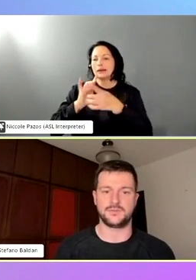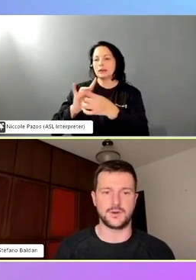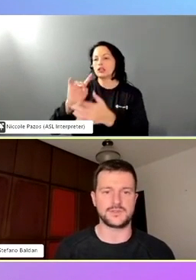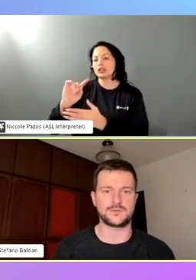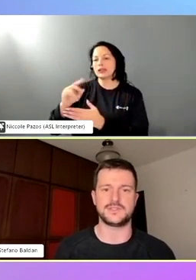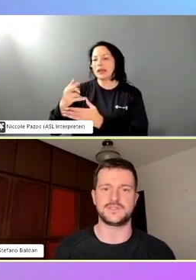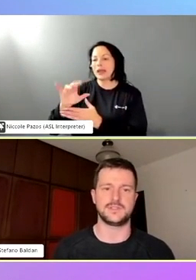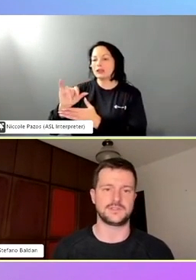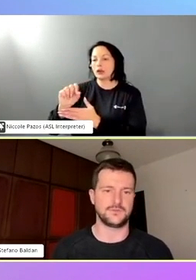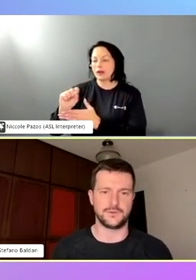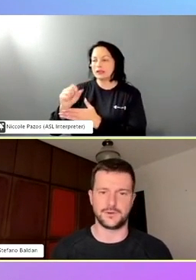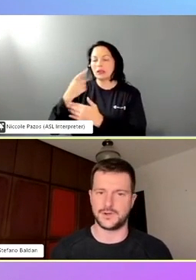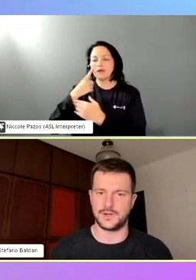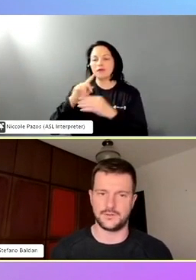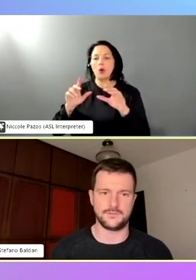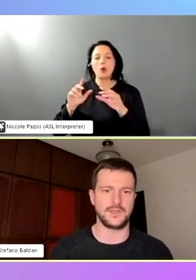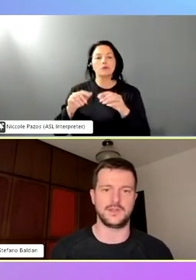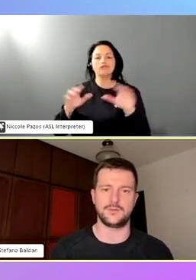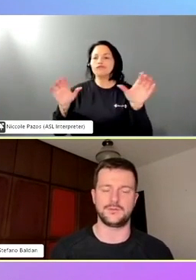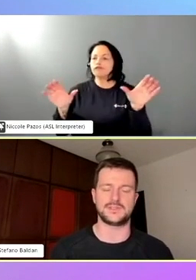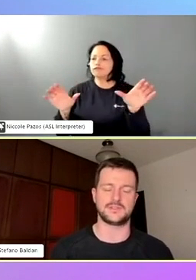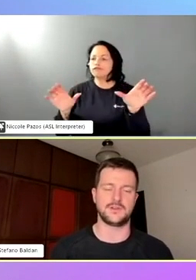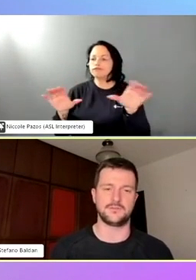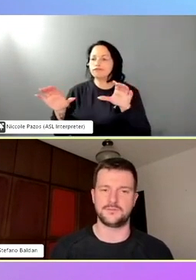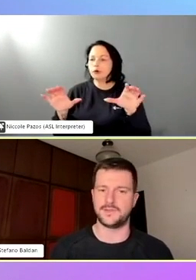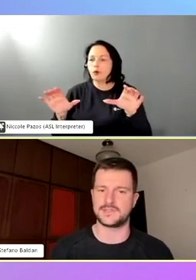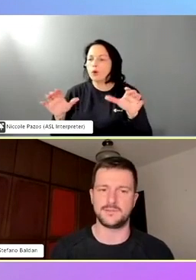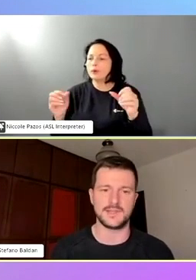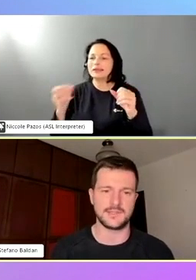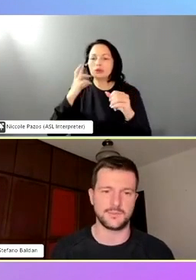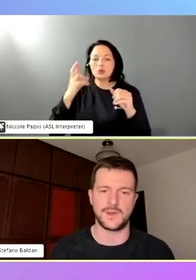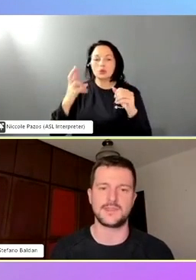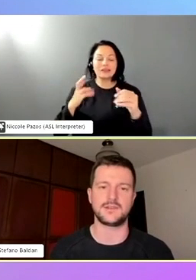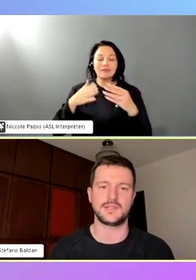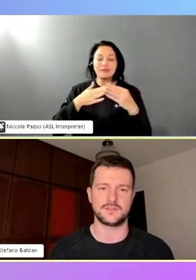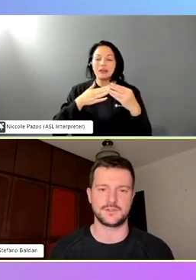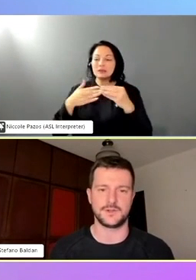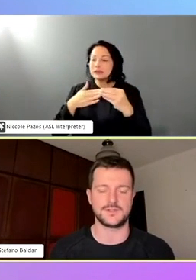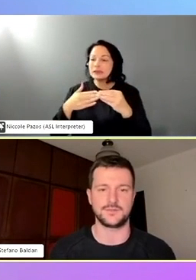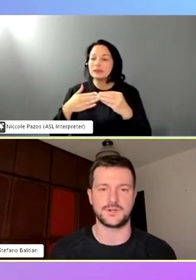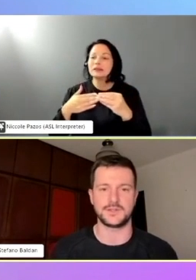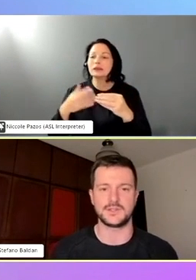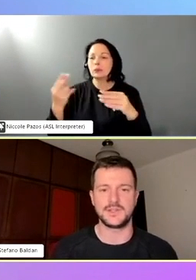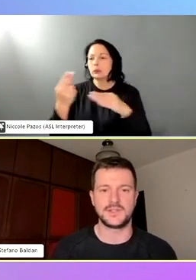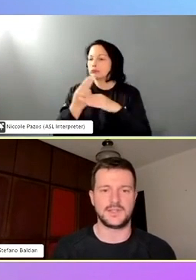let me first take care of few housekeeping things. Today system is being recorded and it